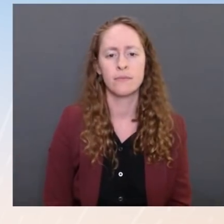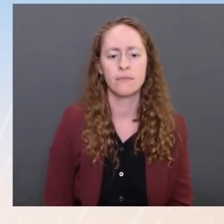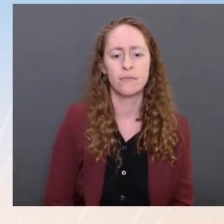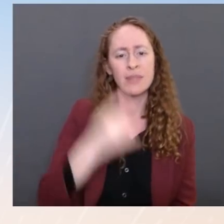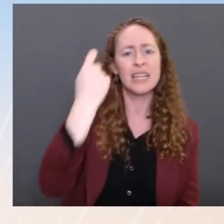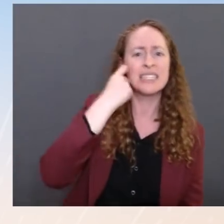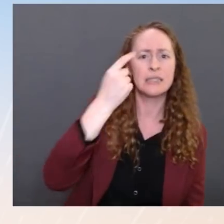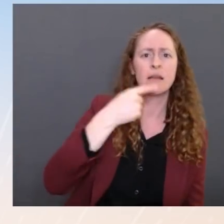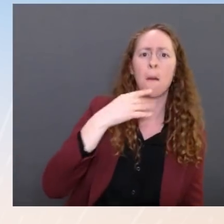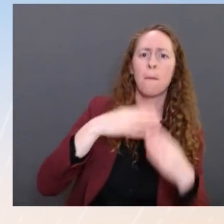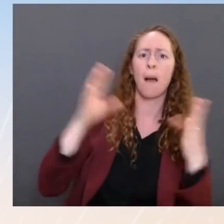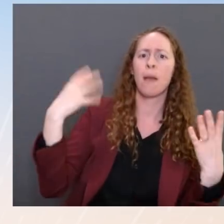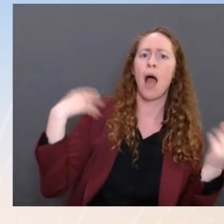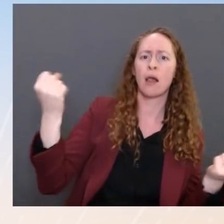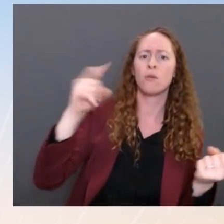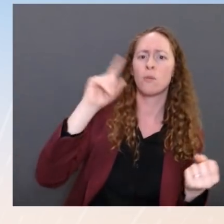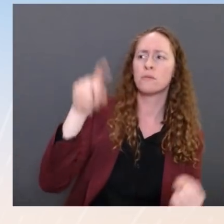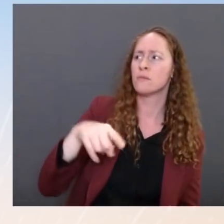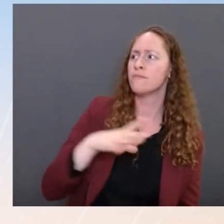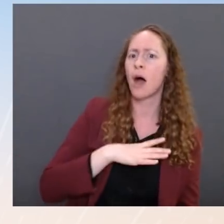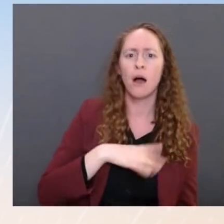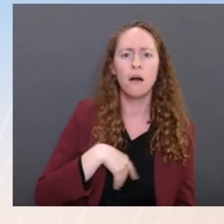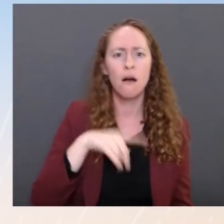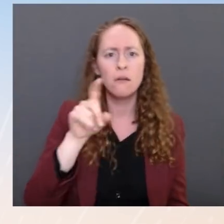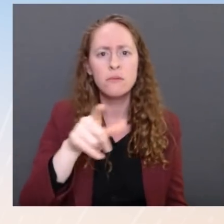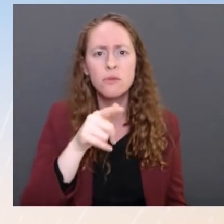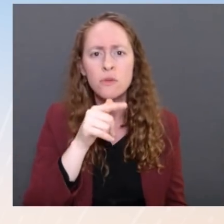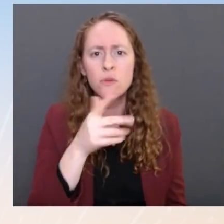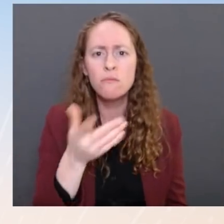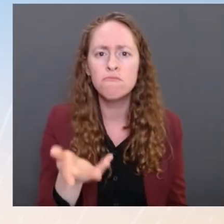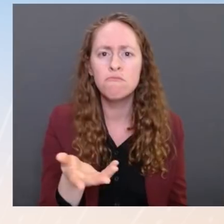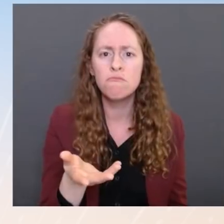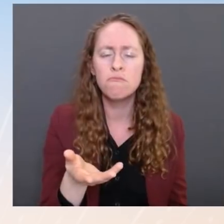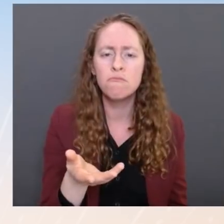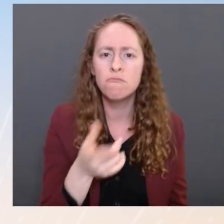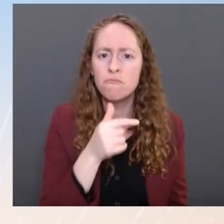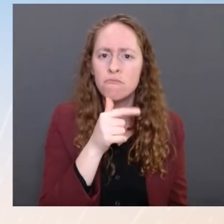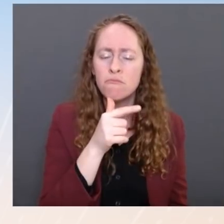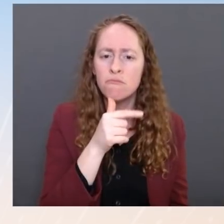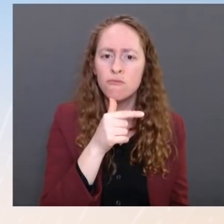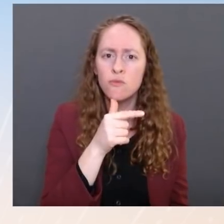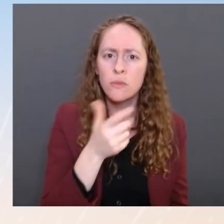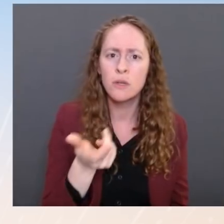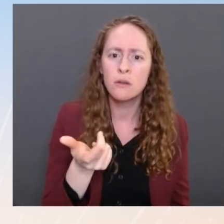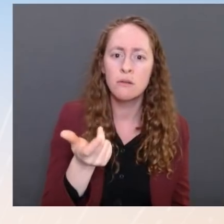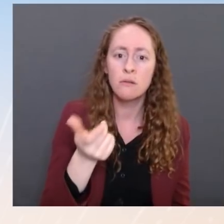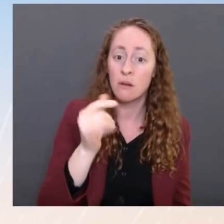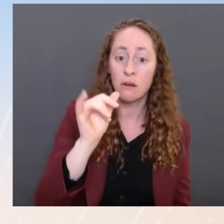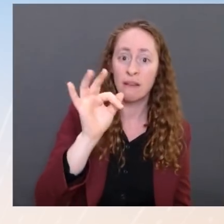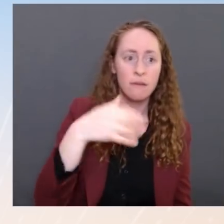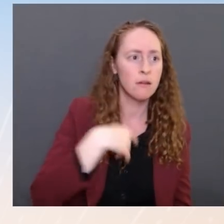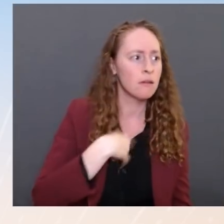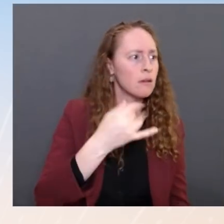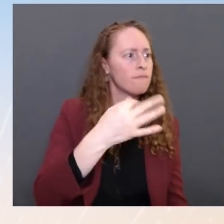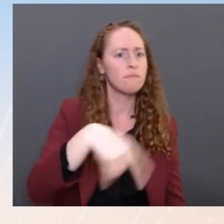just the very practical, immediate question of: If you can't find formula and you need it for your baby to eat, what should they be doing?